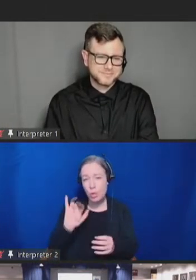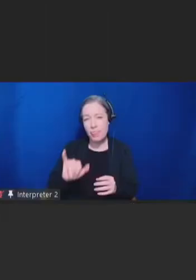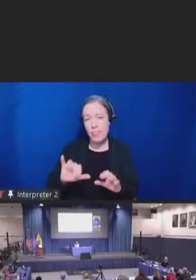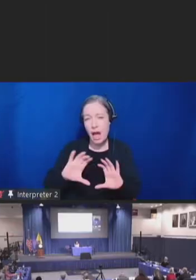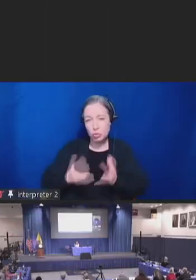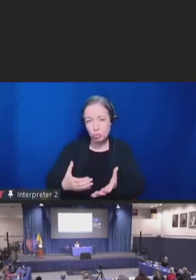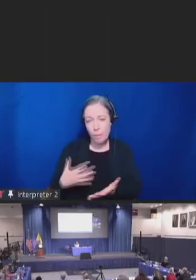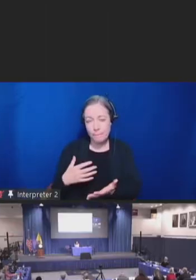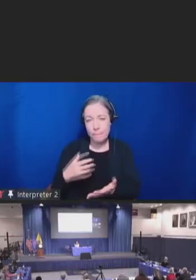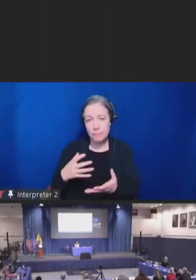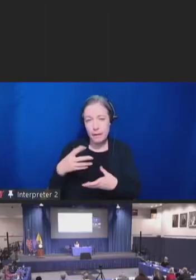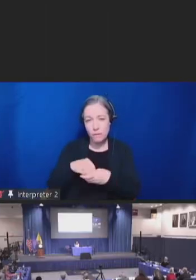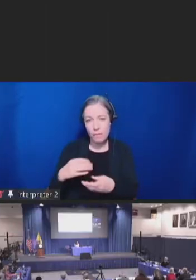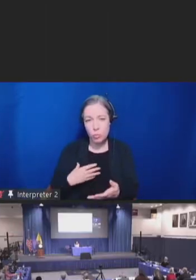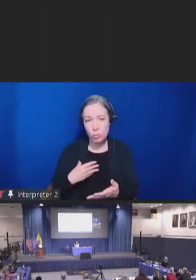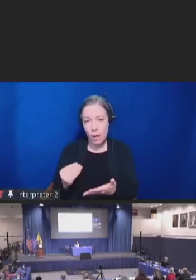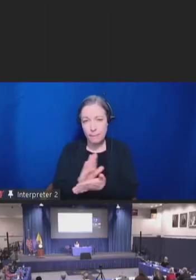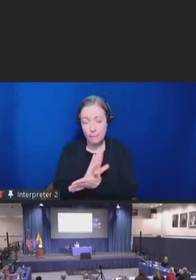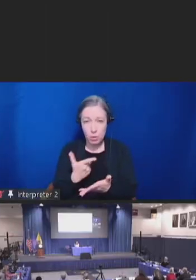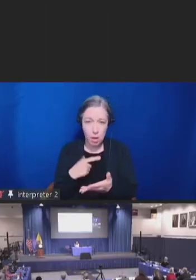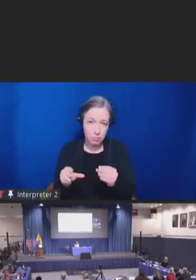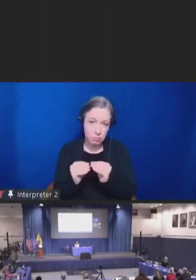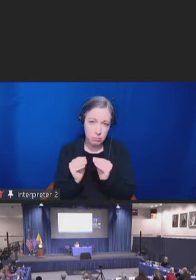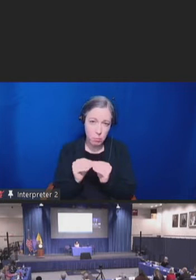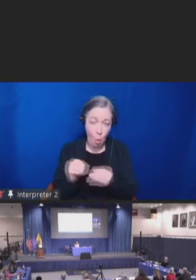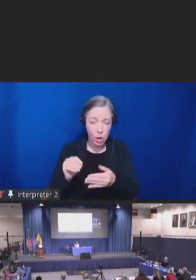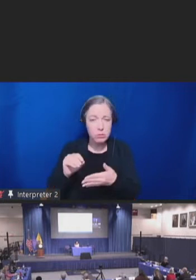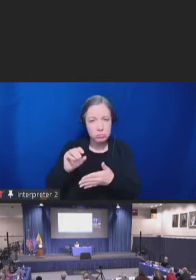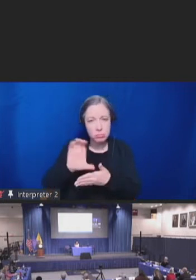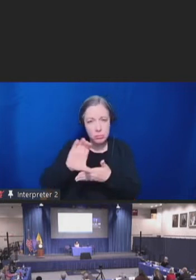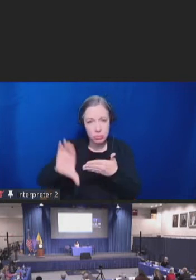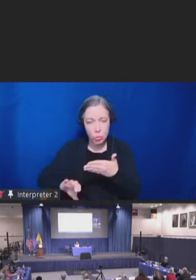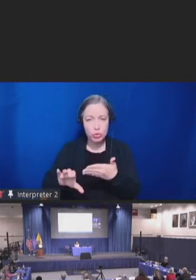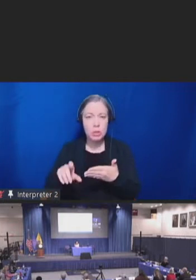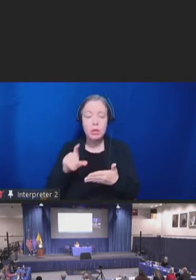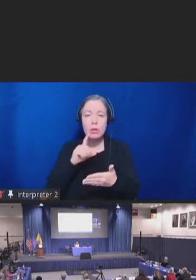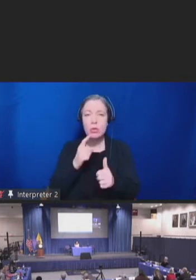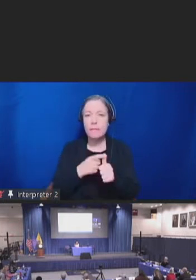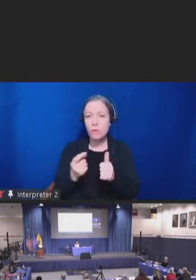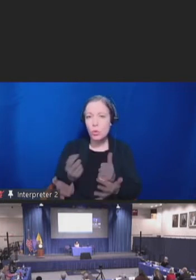They recommended that these studies focus on what they called high priority outcomes,